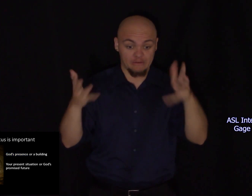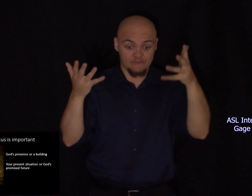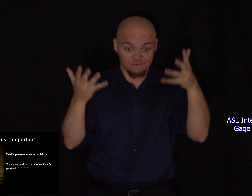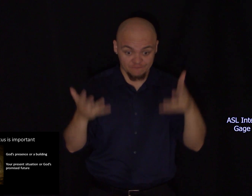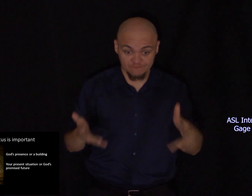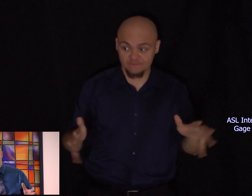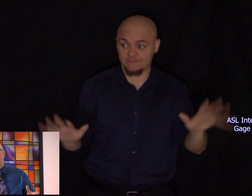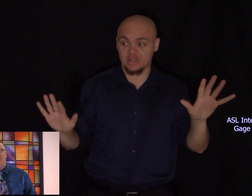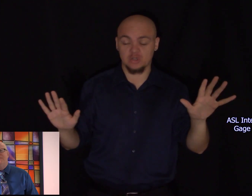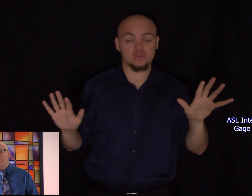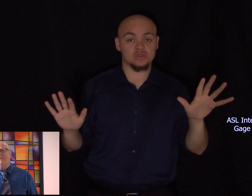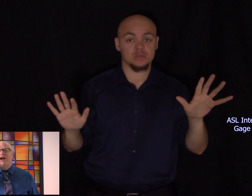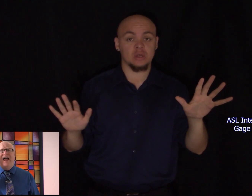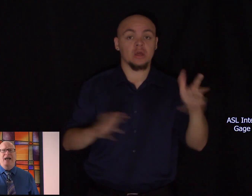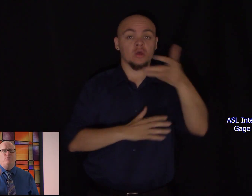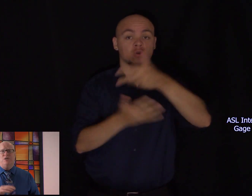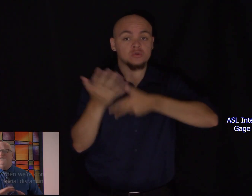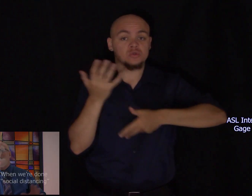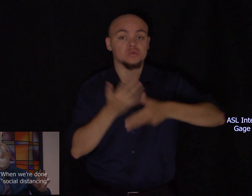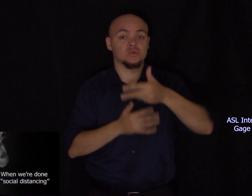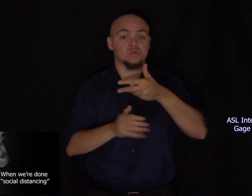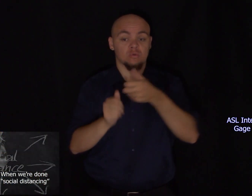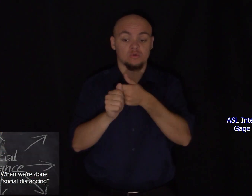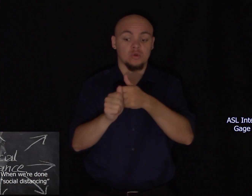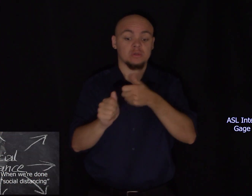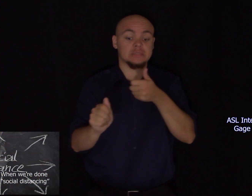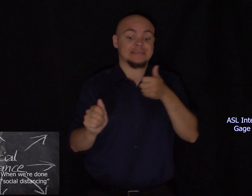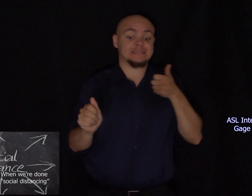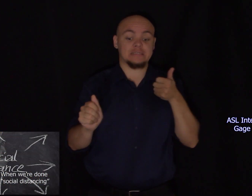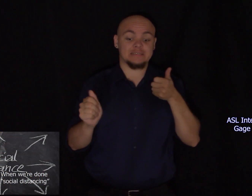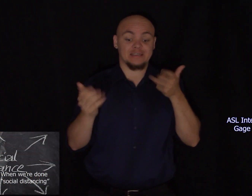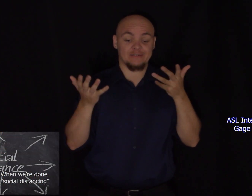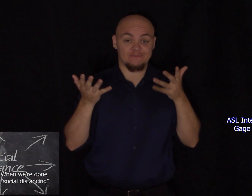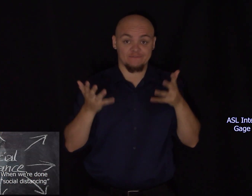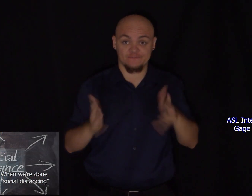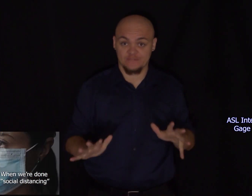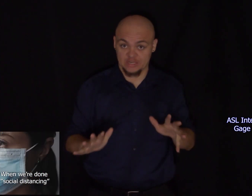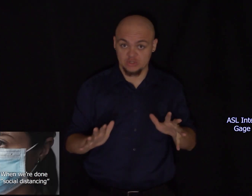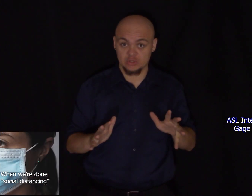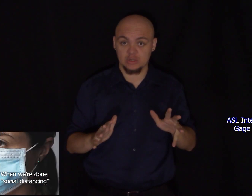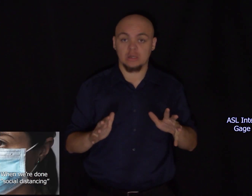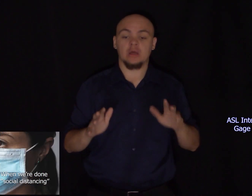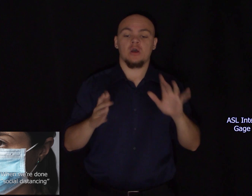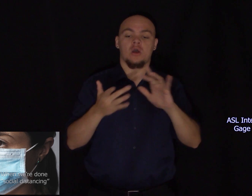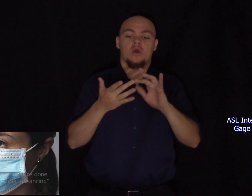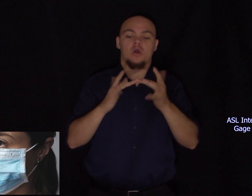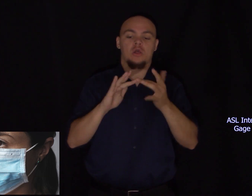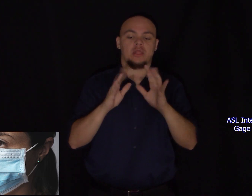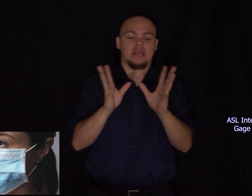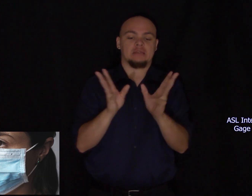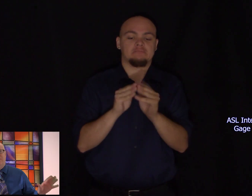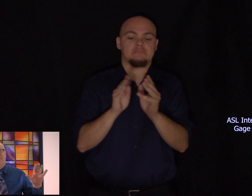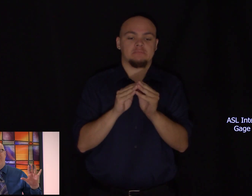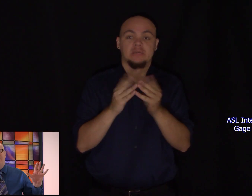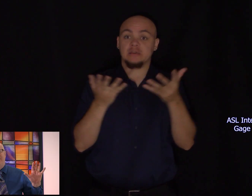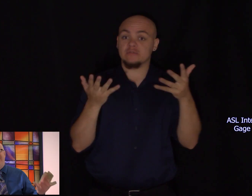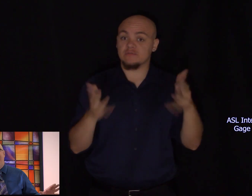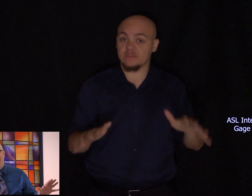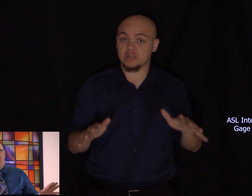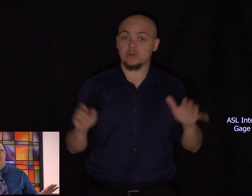you that when this pandemic is over and work done social distancing when we're done meeting online